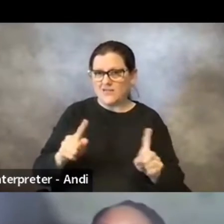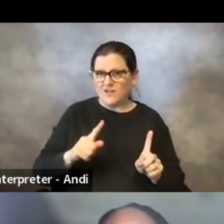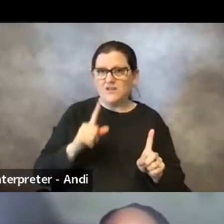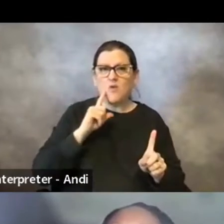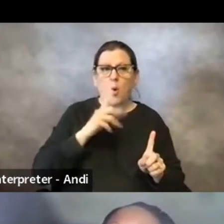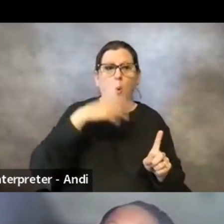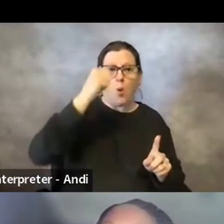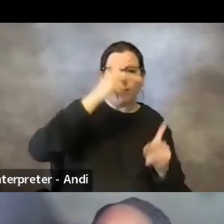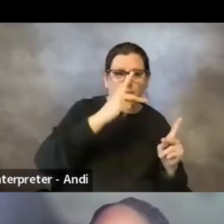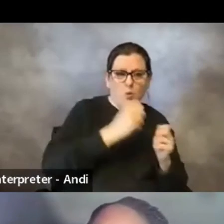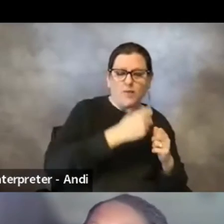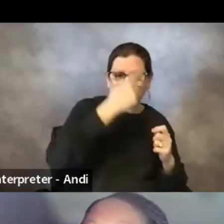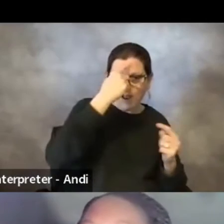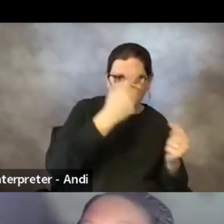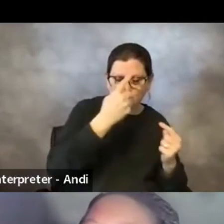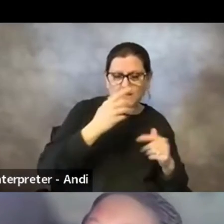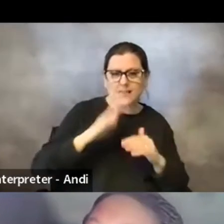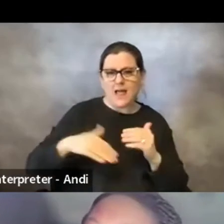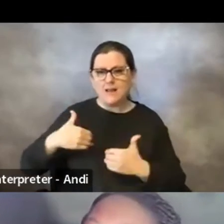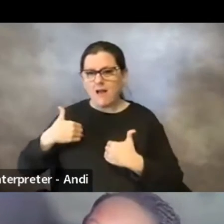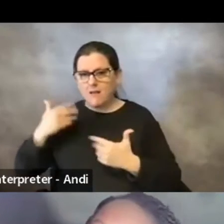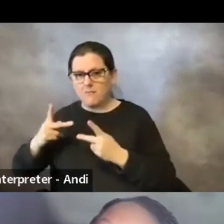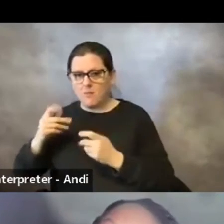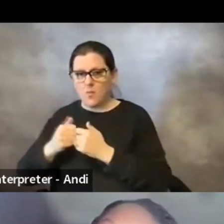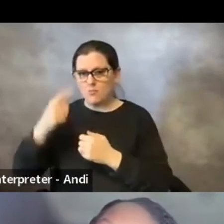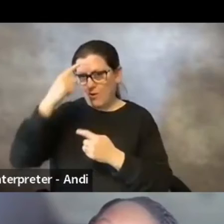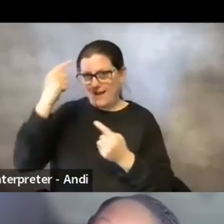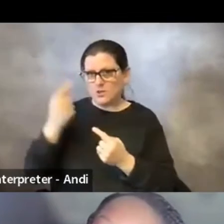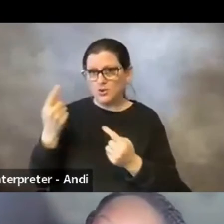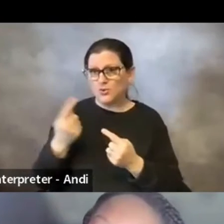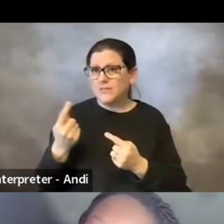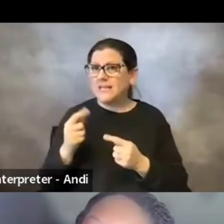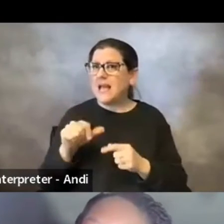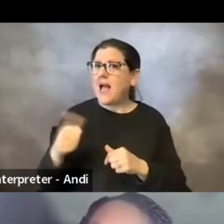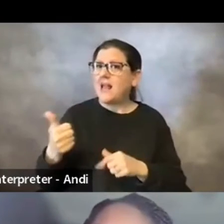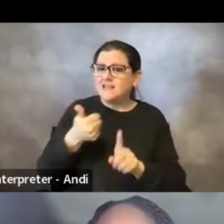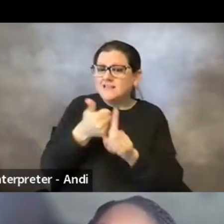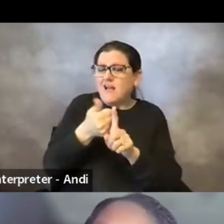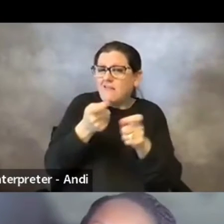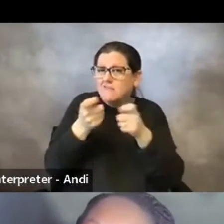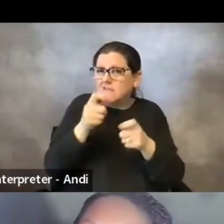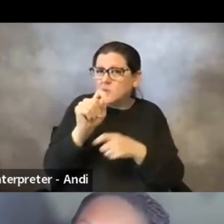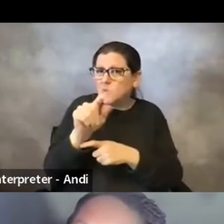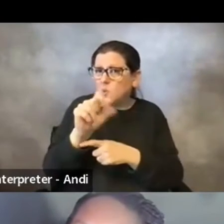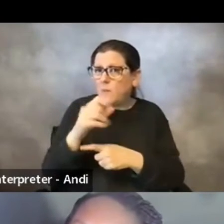and younger adults with brain injury. Any self management tools that you that any of you